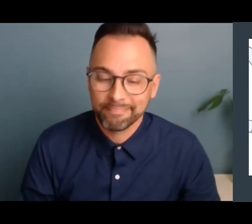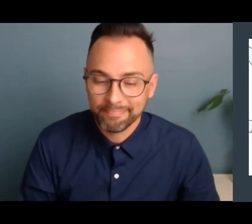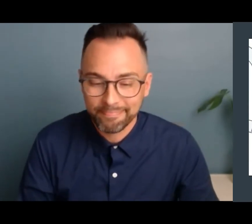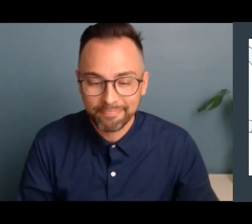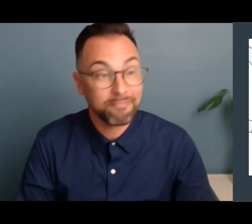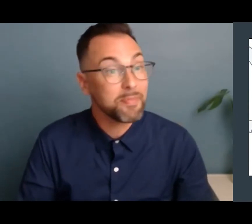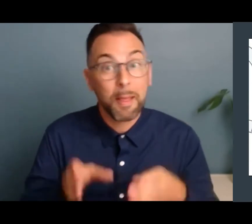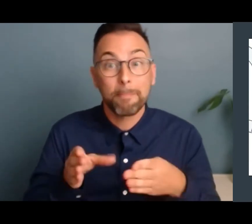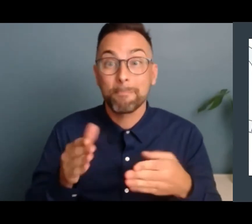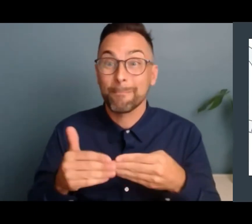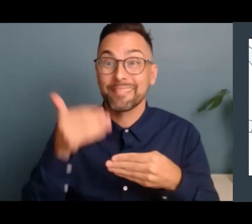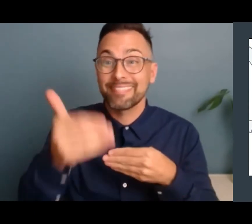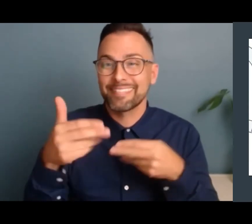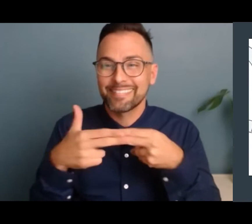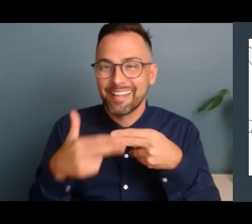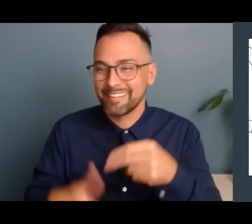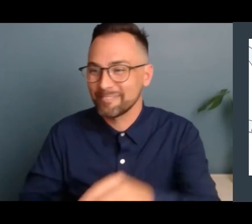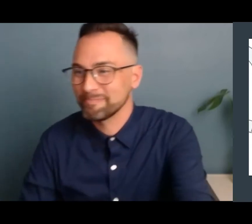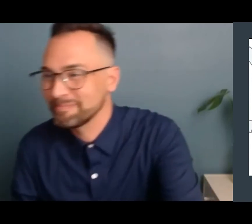that there is some sort of program in place. Next slide, please.